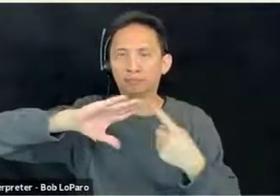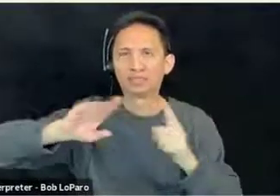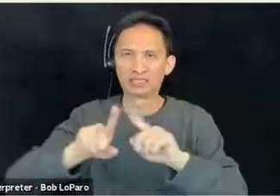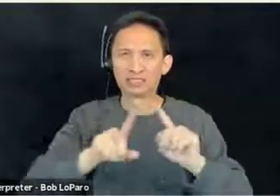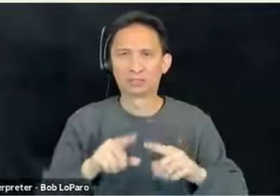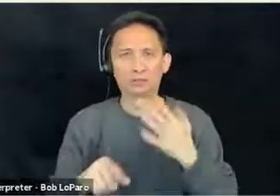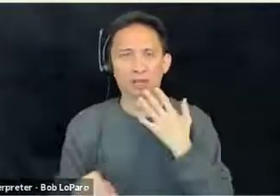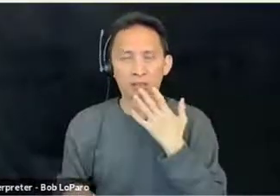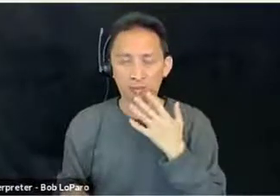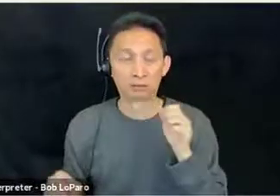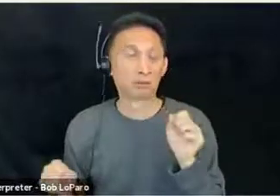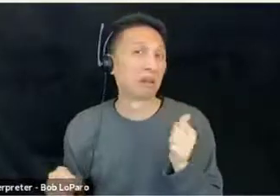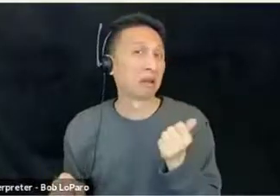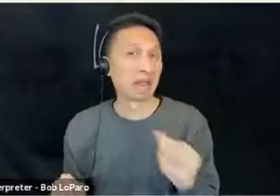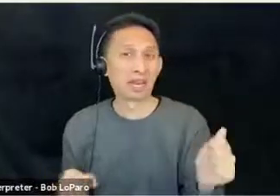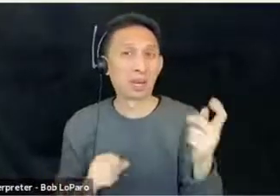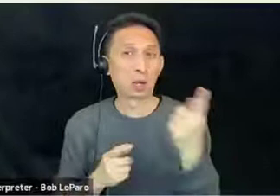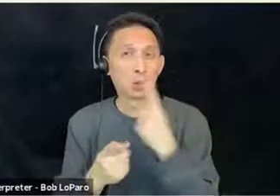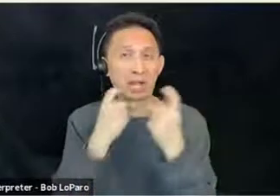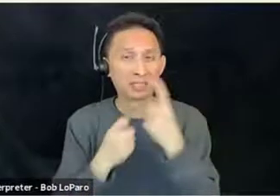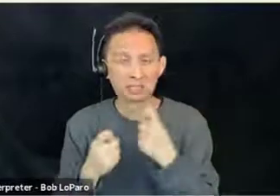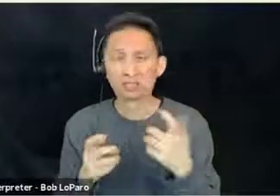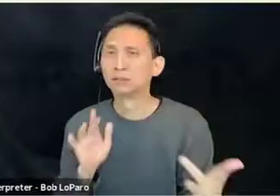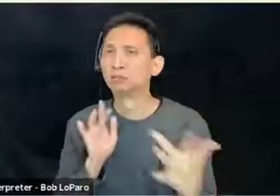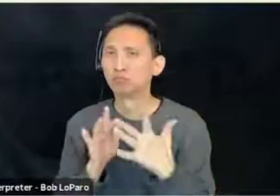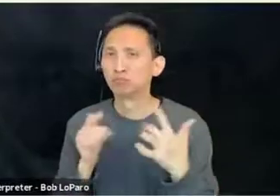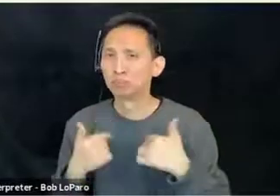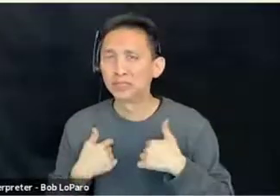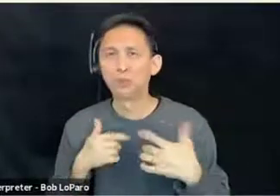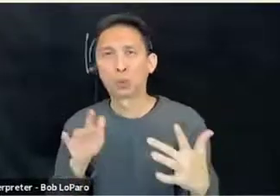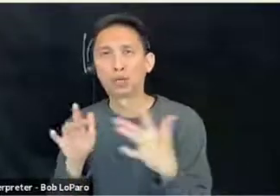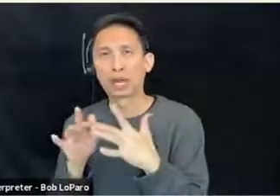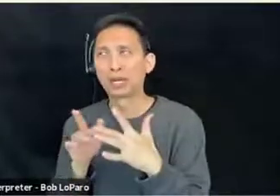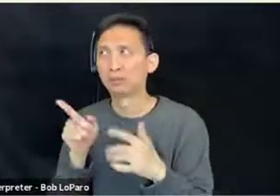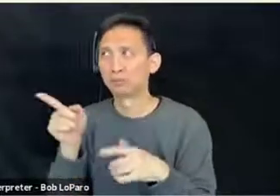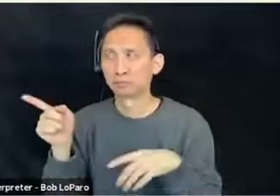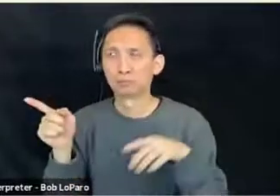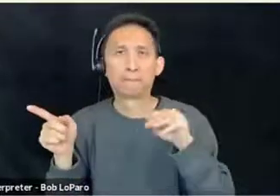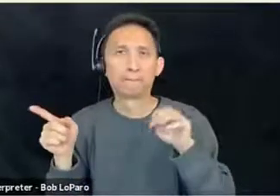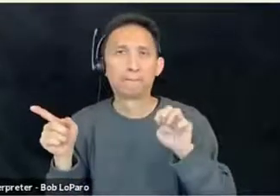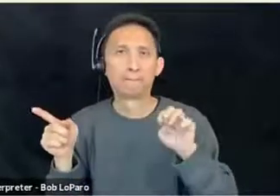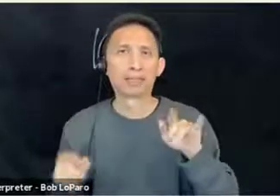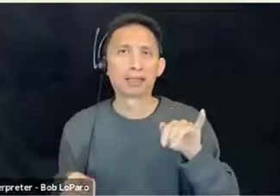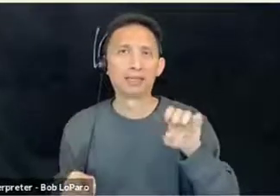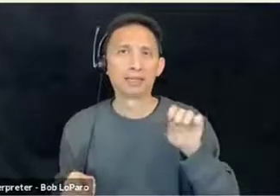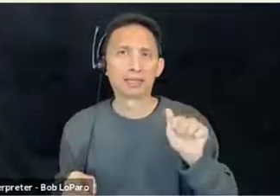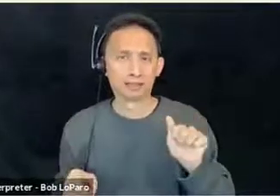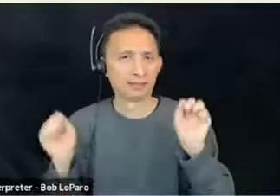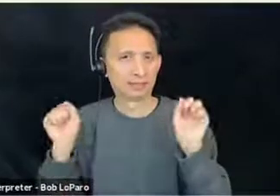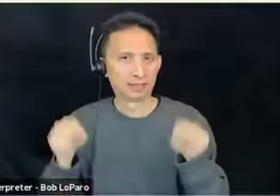If you have any questions, you can reach out to Melissa or myself afterwards about this, but we're very happy to see this map